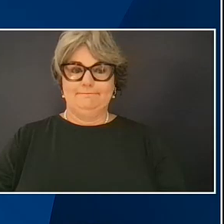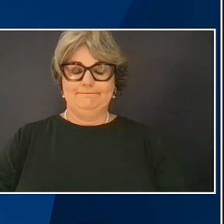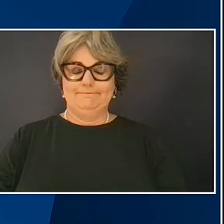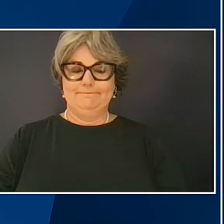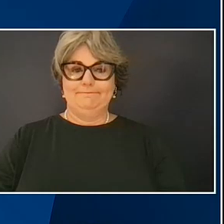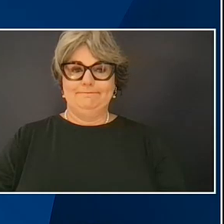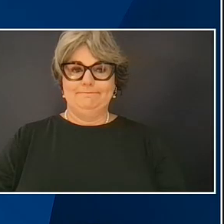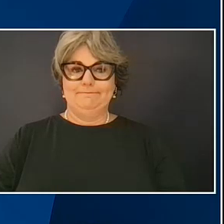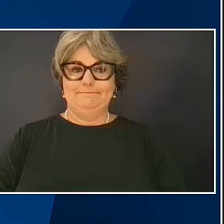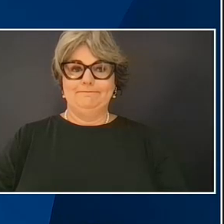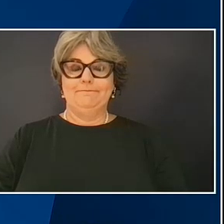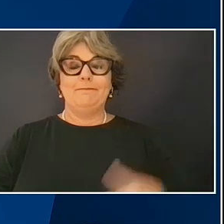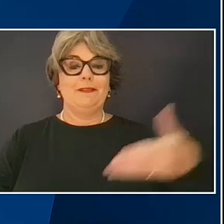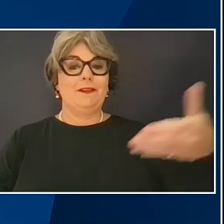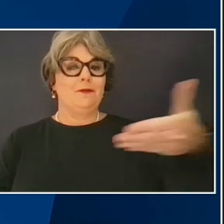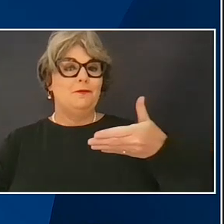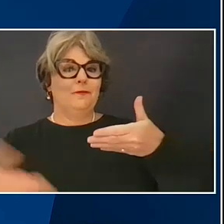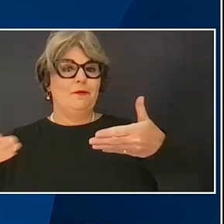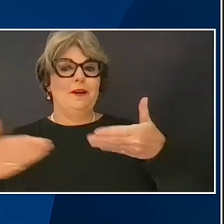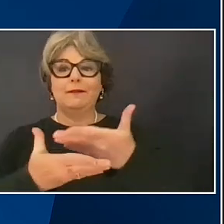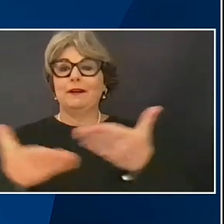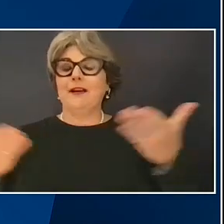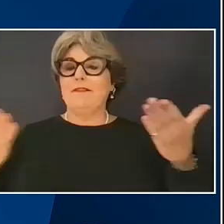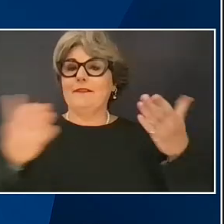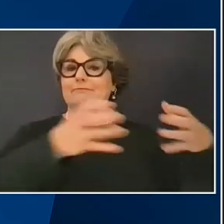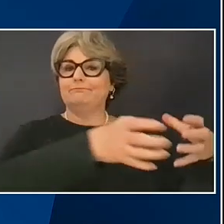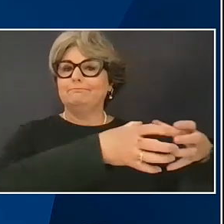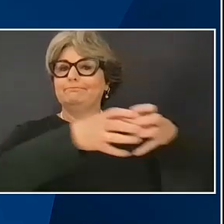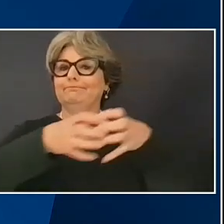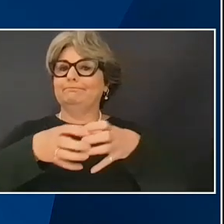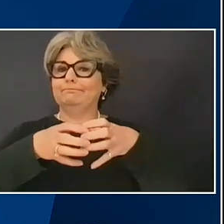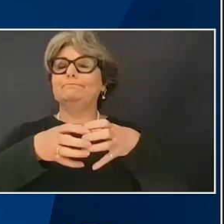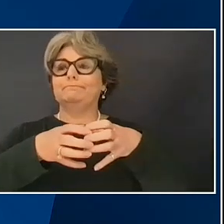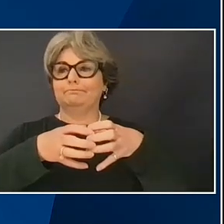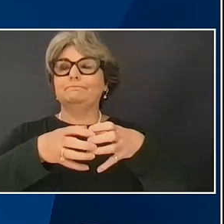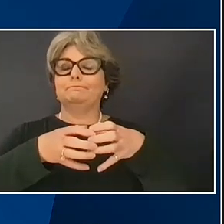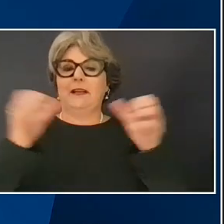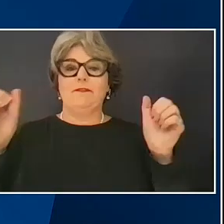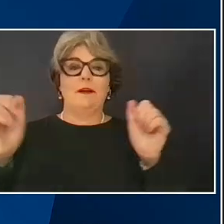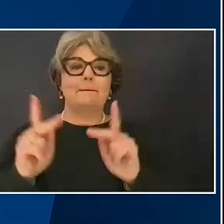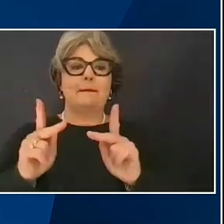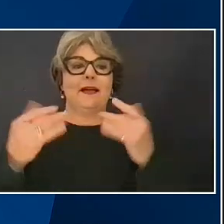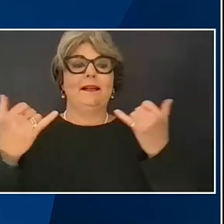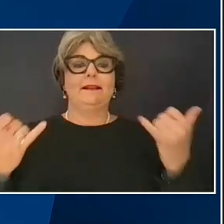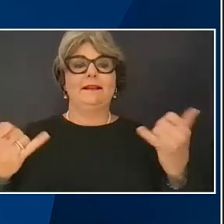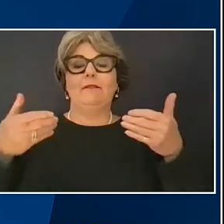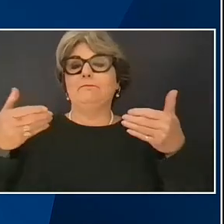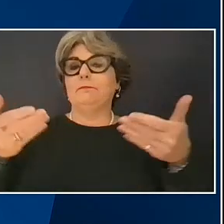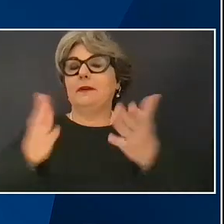And welcome back, everyone the caucus parties have returned. At this time I'm going to ask Jamie who